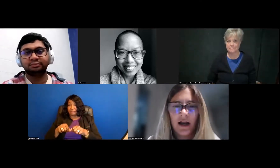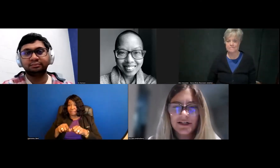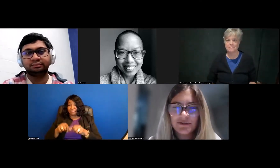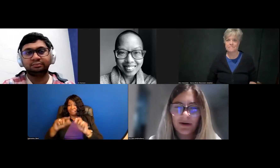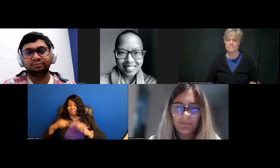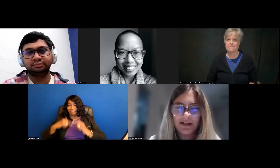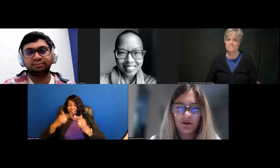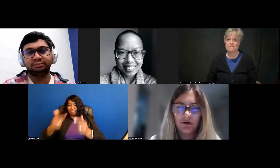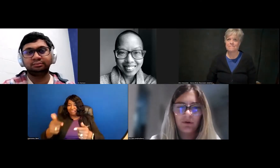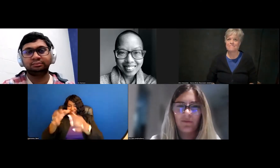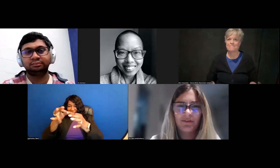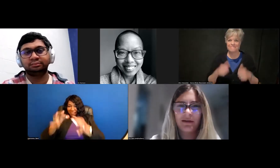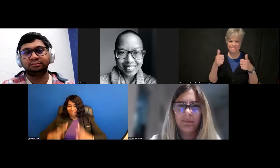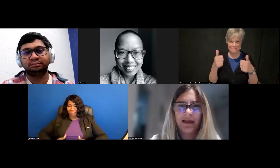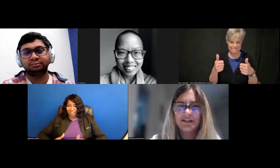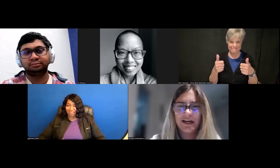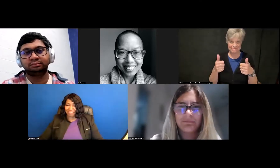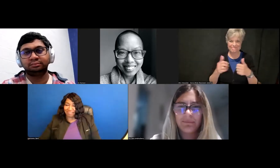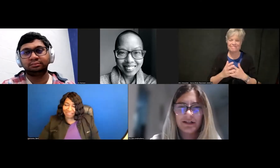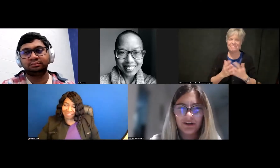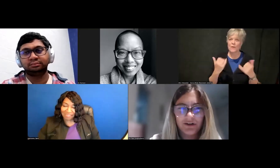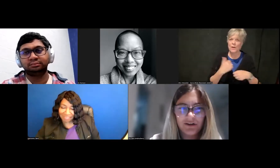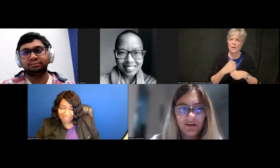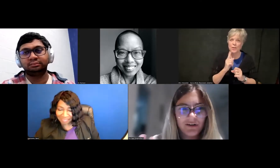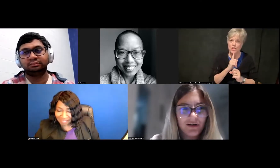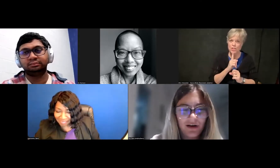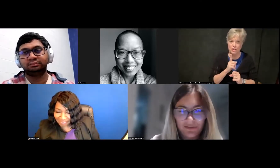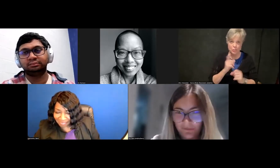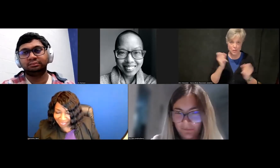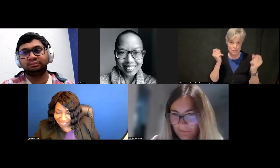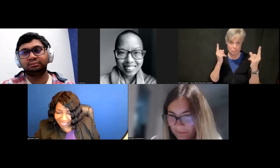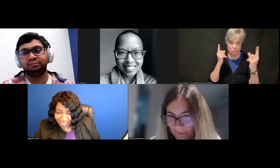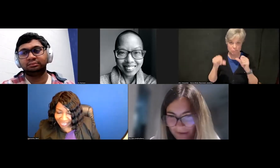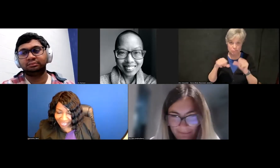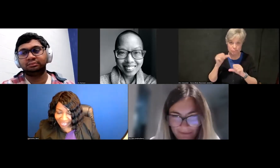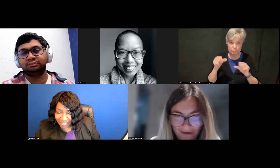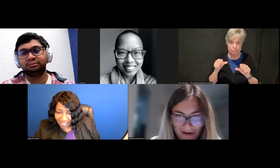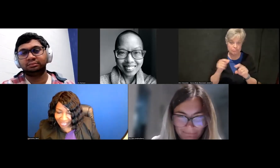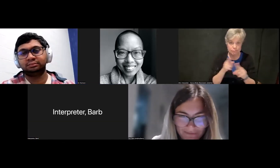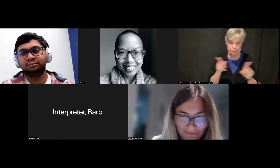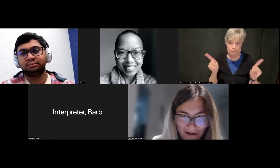I just wanna make sure we're on the same page any major, I think I'm doing okay with time this time.